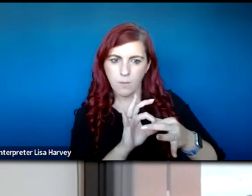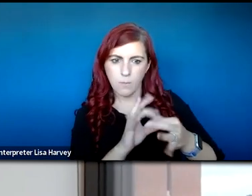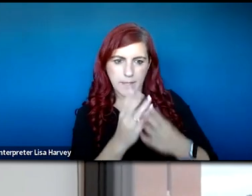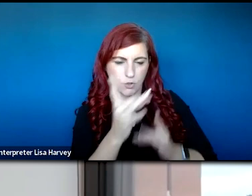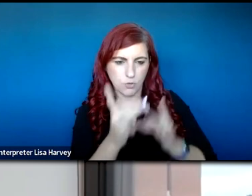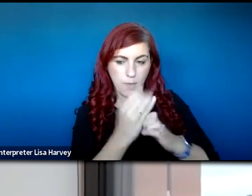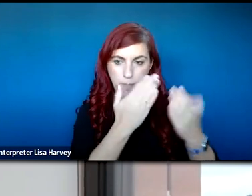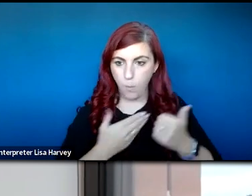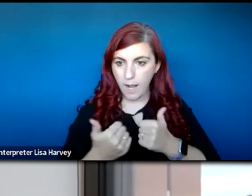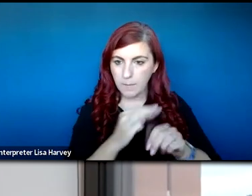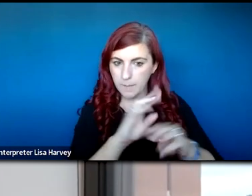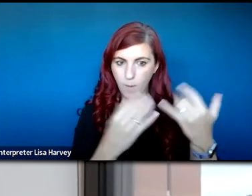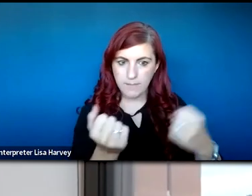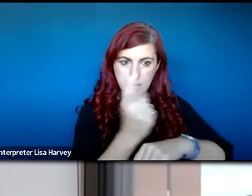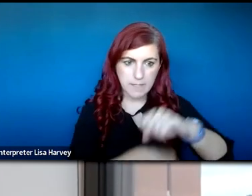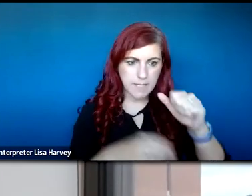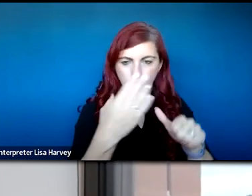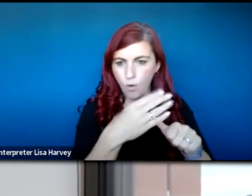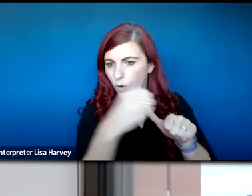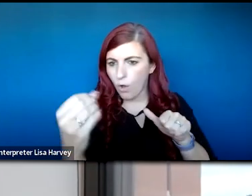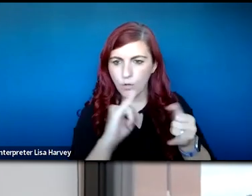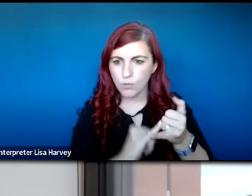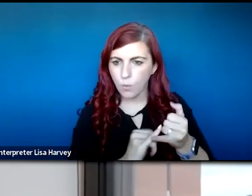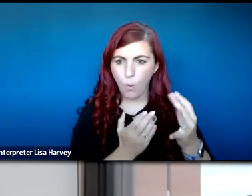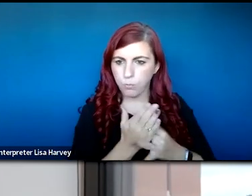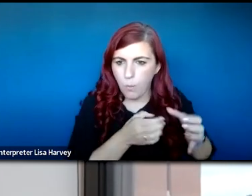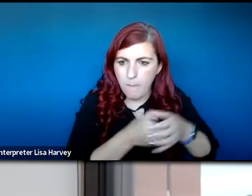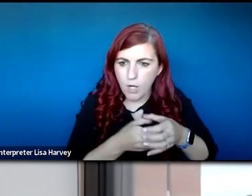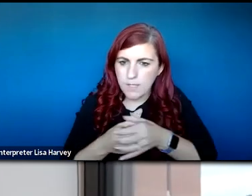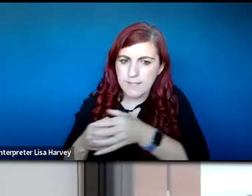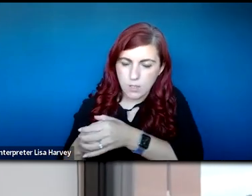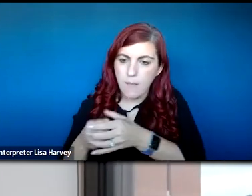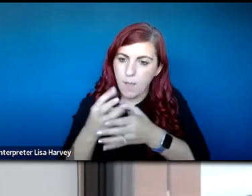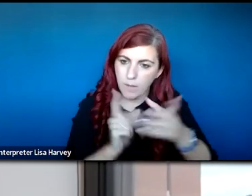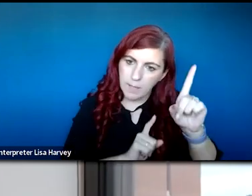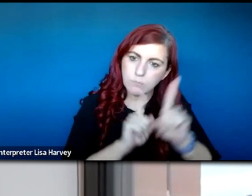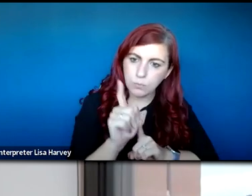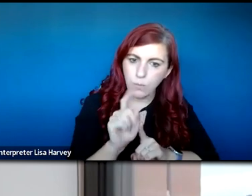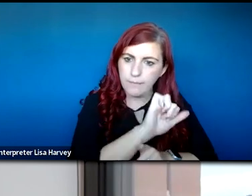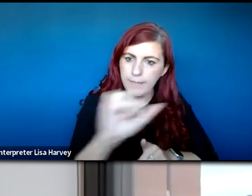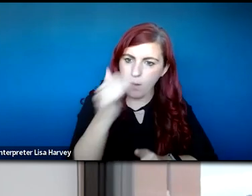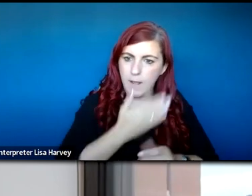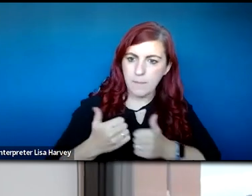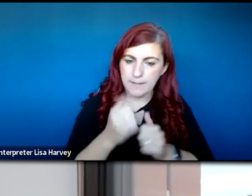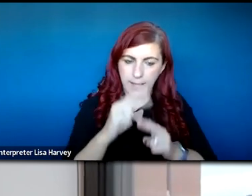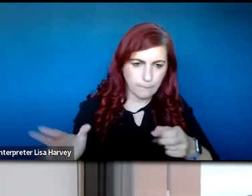disabilities, and all others that face marginalisation, improves and that they can fully participate in our communities.